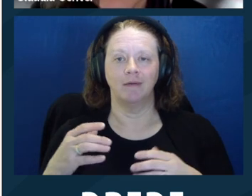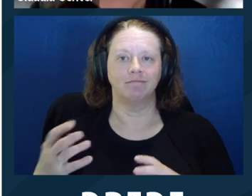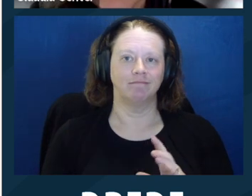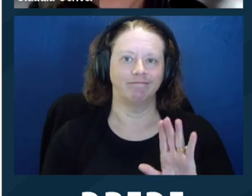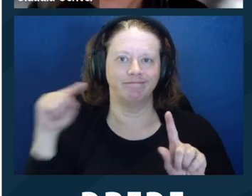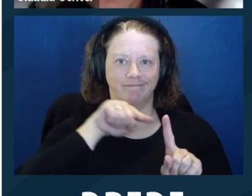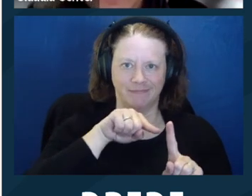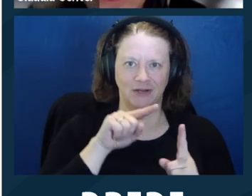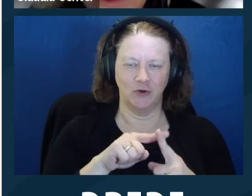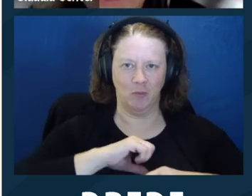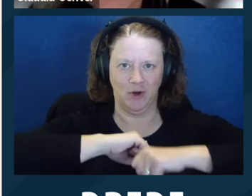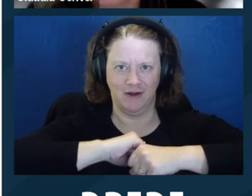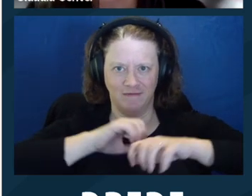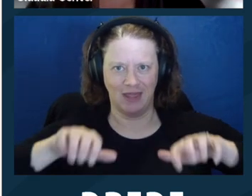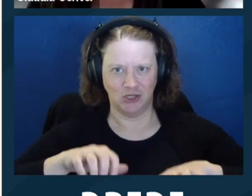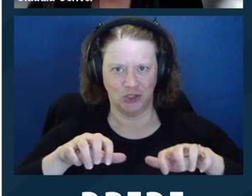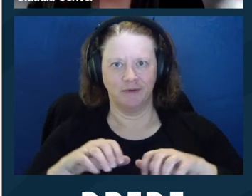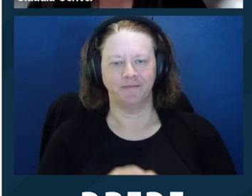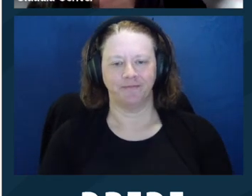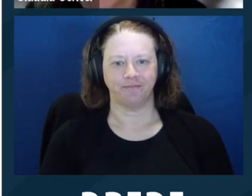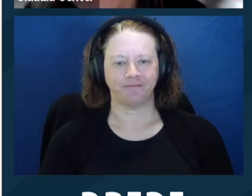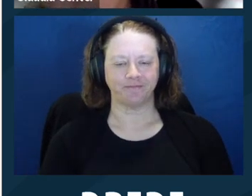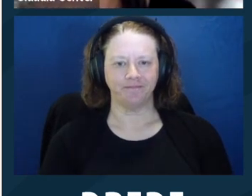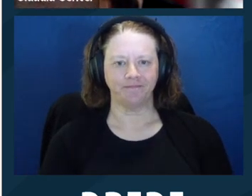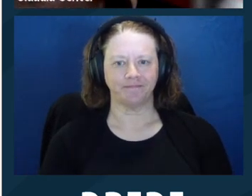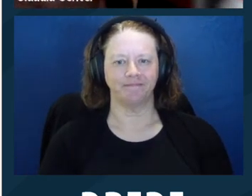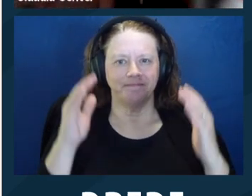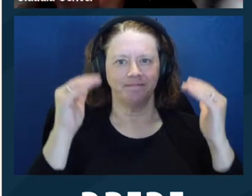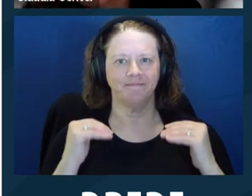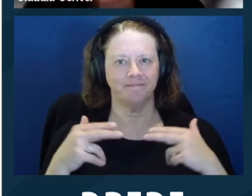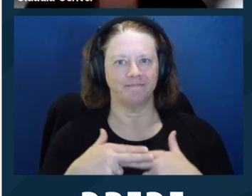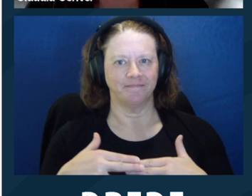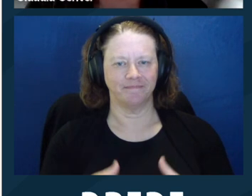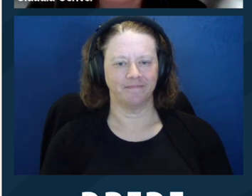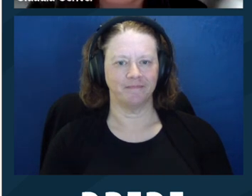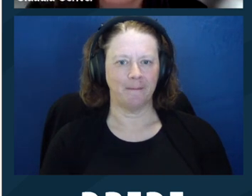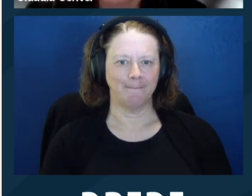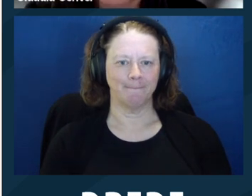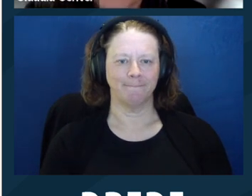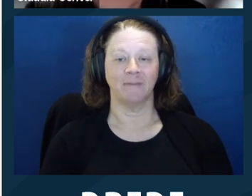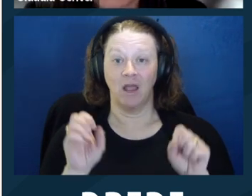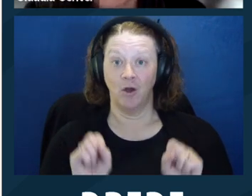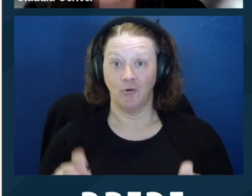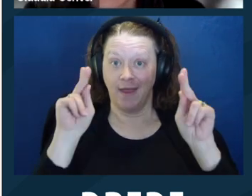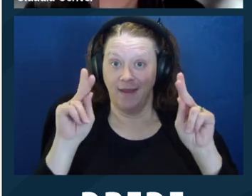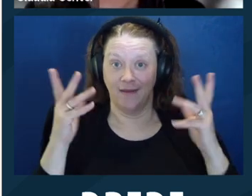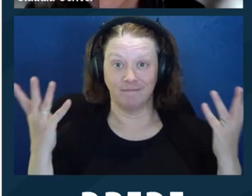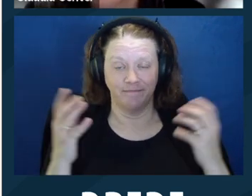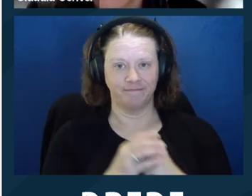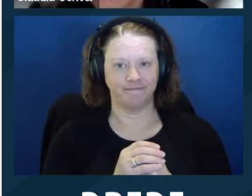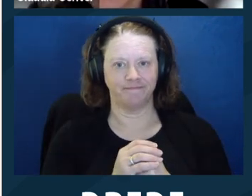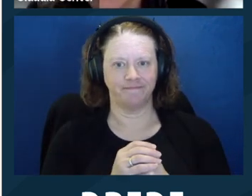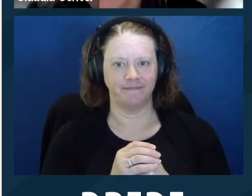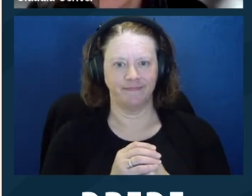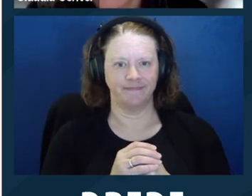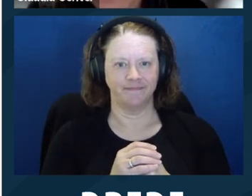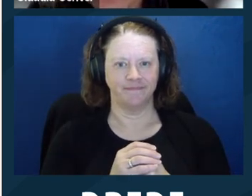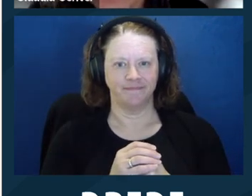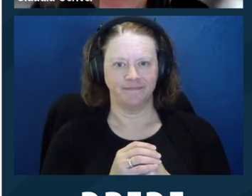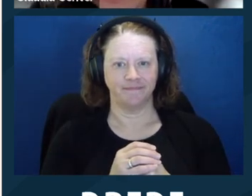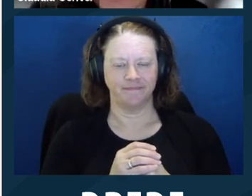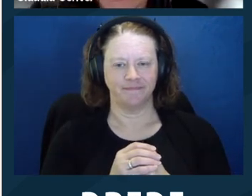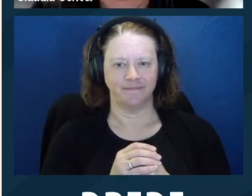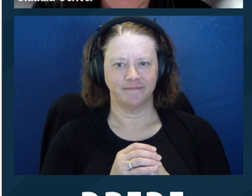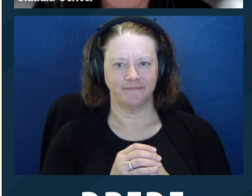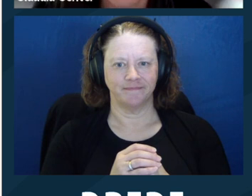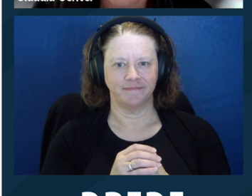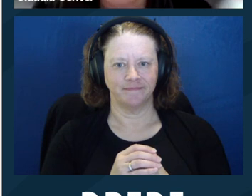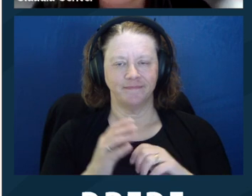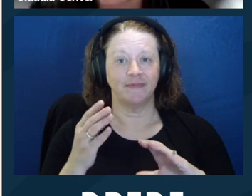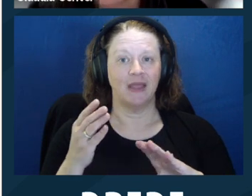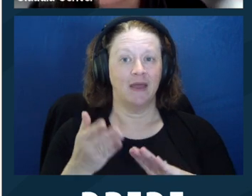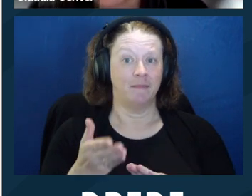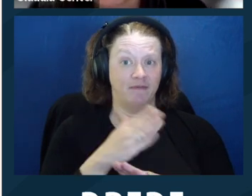Okay. So like I said before, we do not have protective action in California. We are mandated